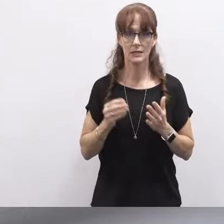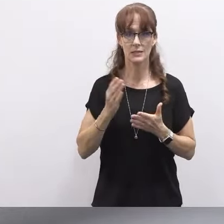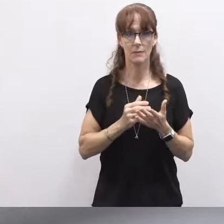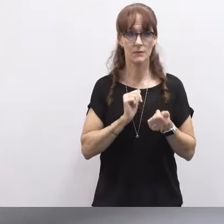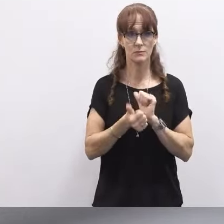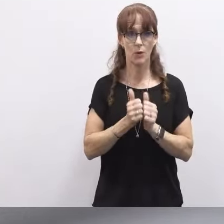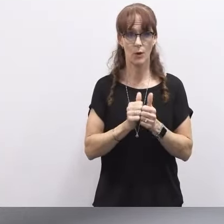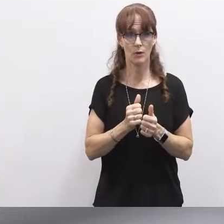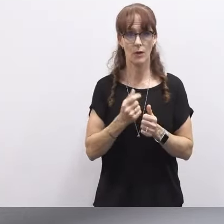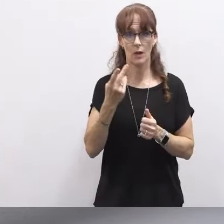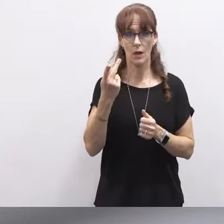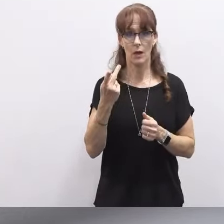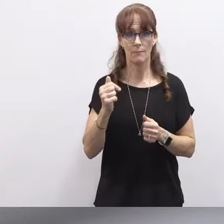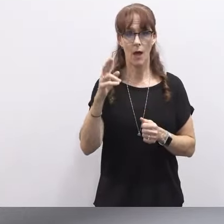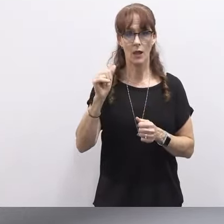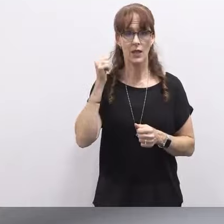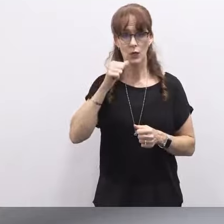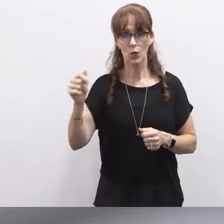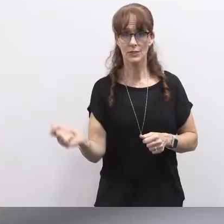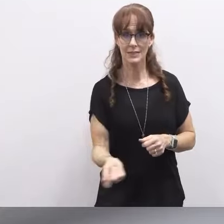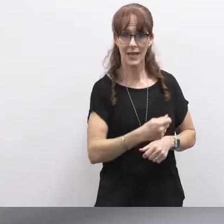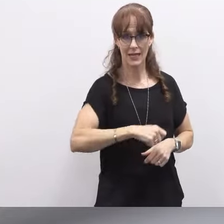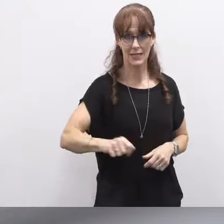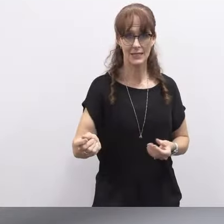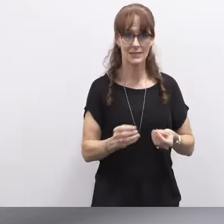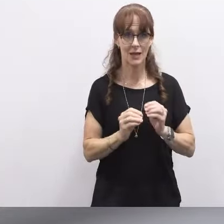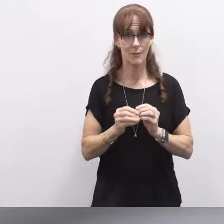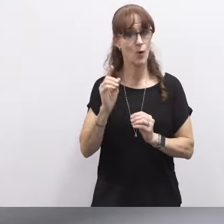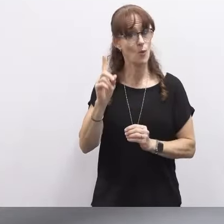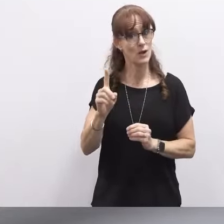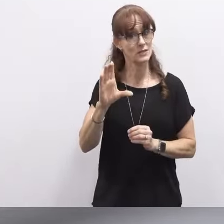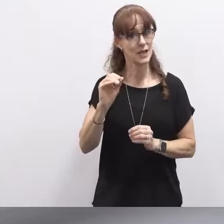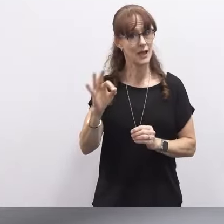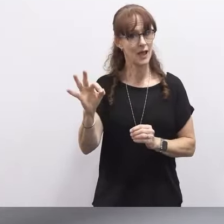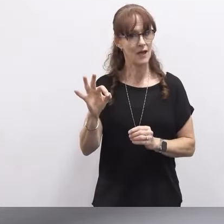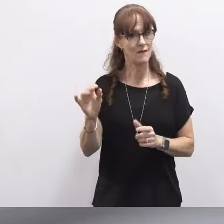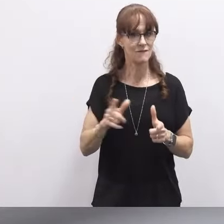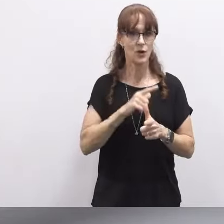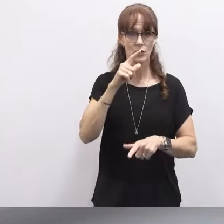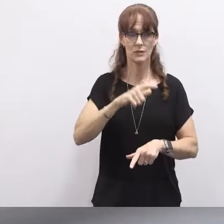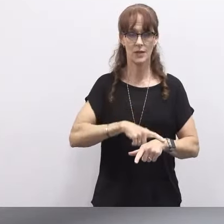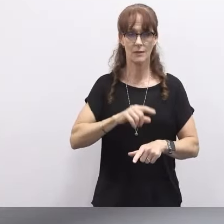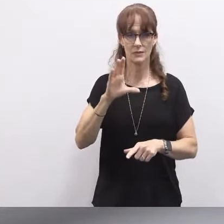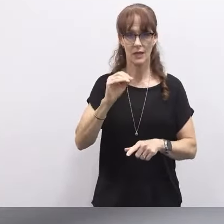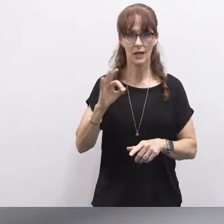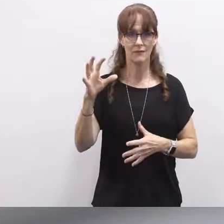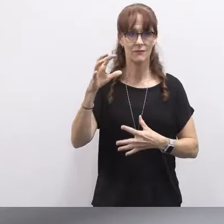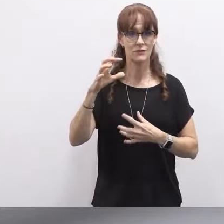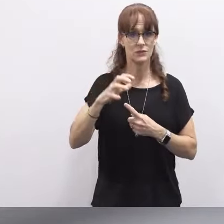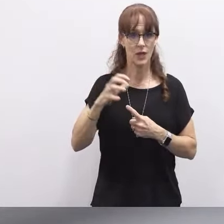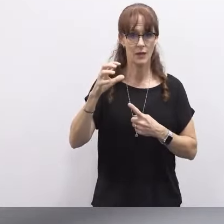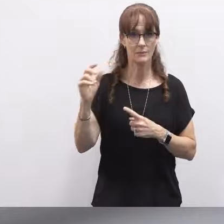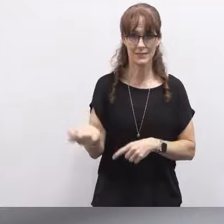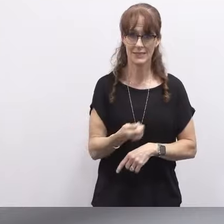so our Poly girls tennis team, number one CIF, for the first time, CIF champs in tennis.